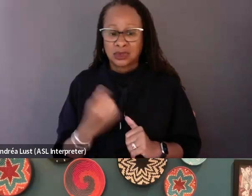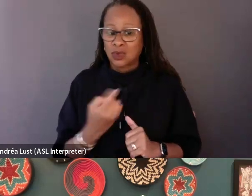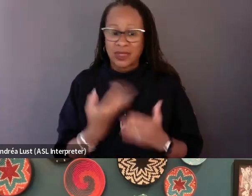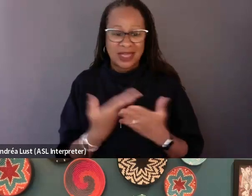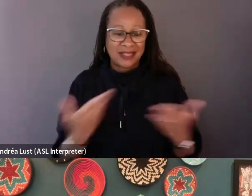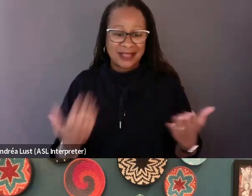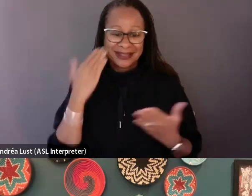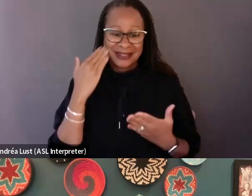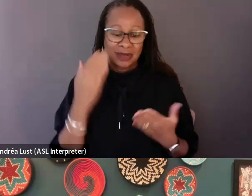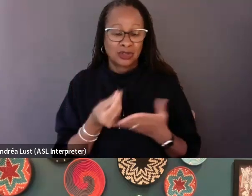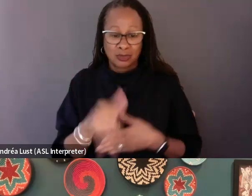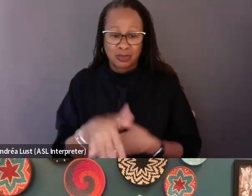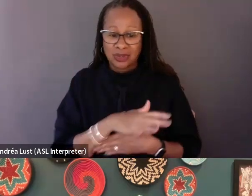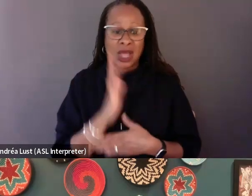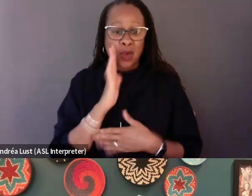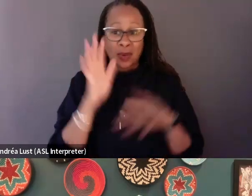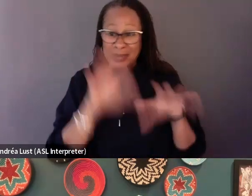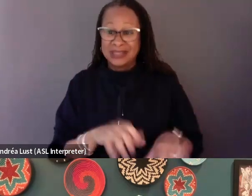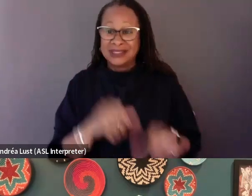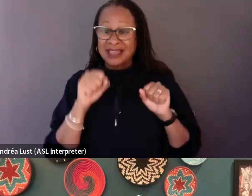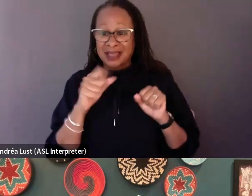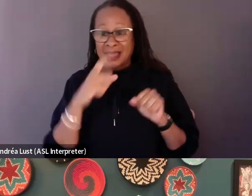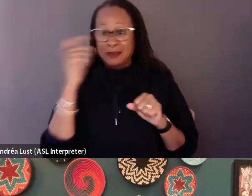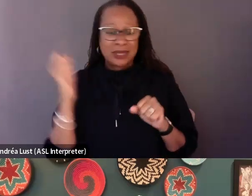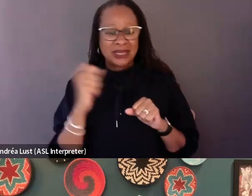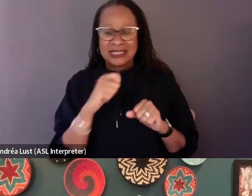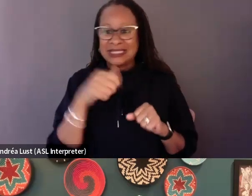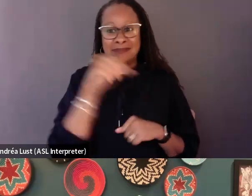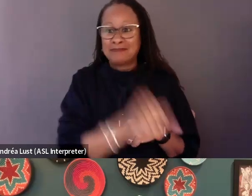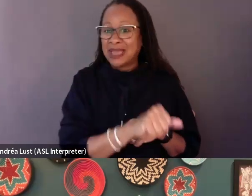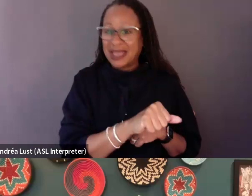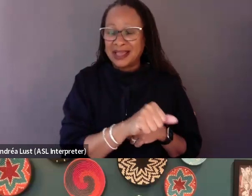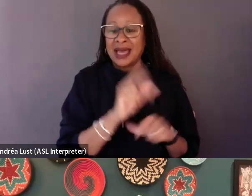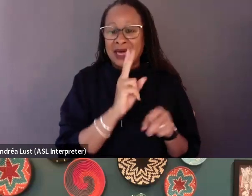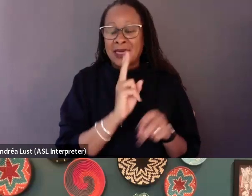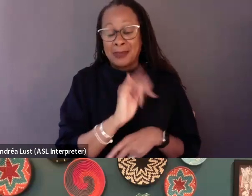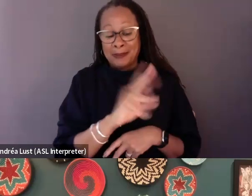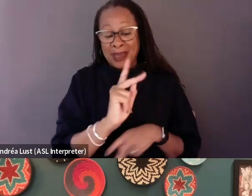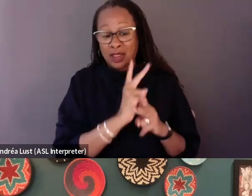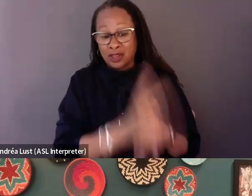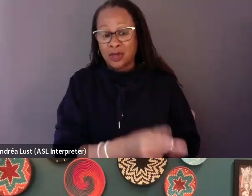his property that was gonna be taken away from him, because he hadn't paid the bank loans. On the other hand, his wife was pregnant.